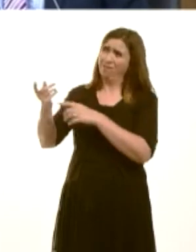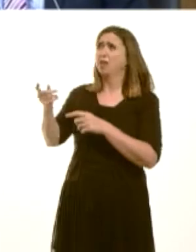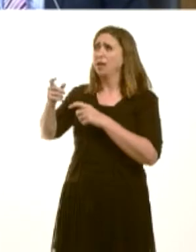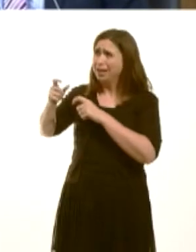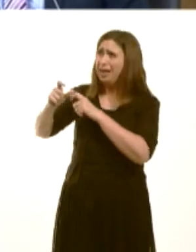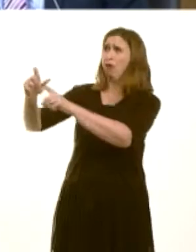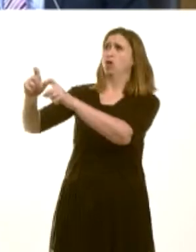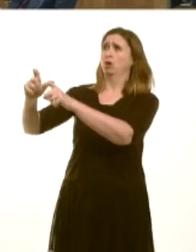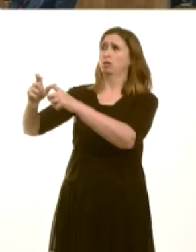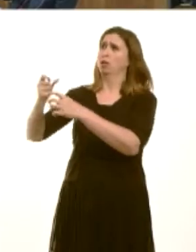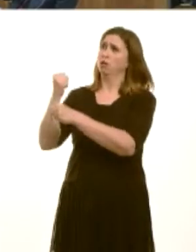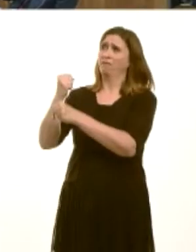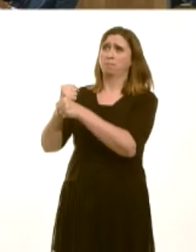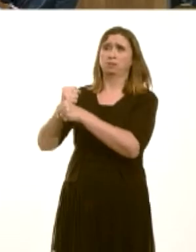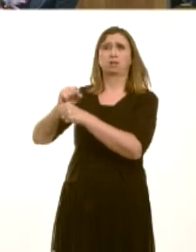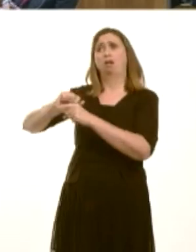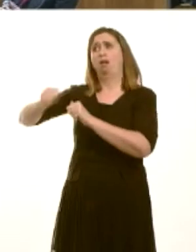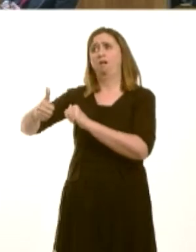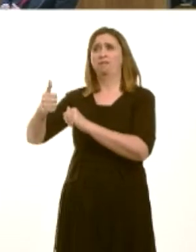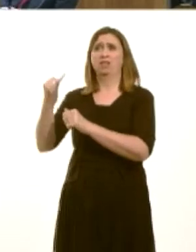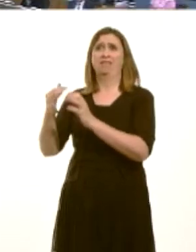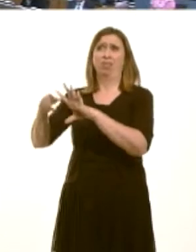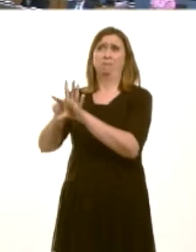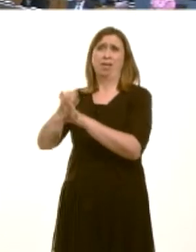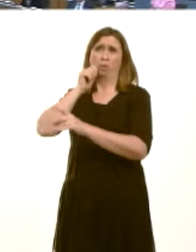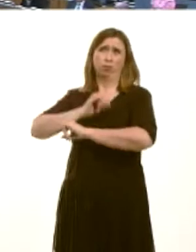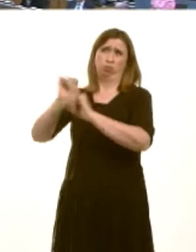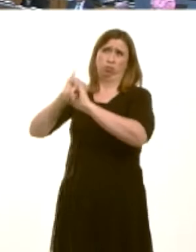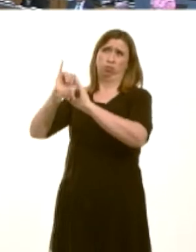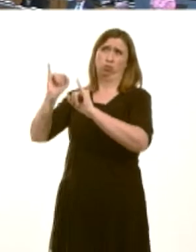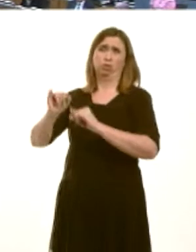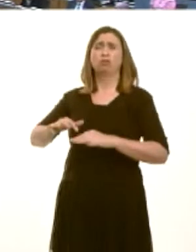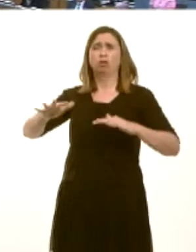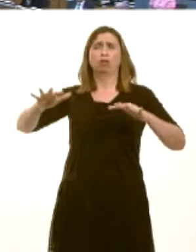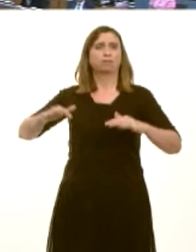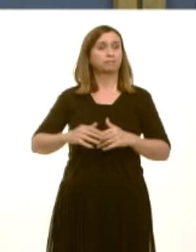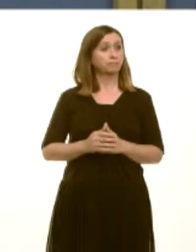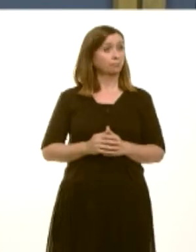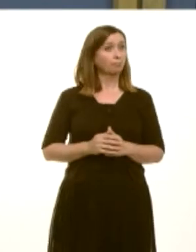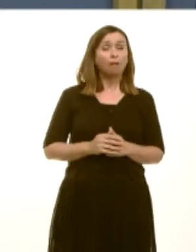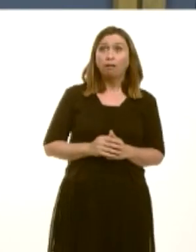Y Llywydd / The Presiding Officer: Can I take it thereís an election soon? Weíve not even